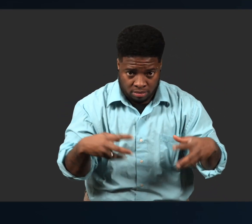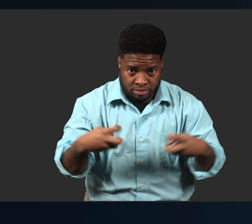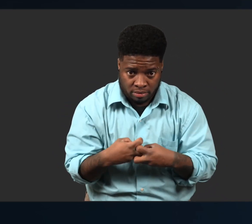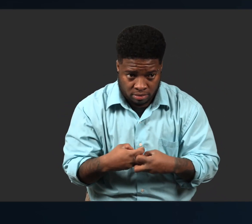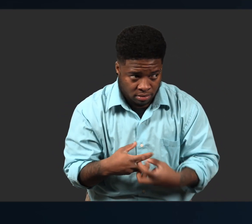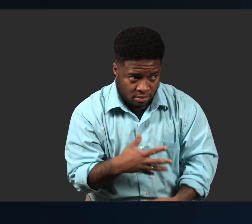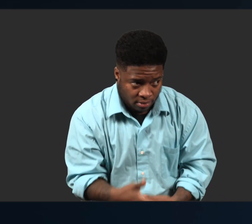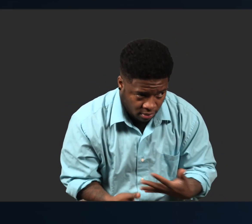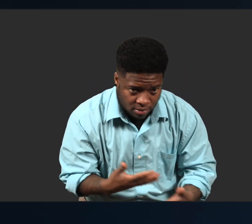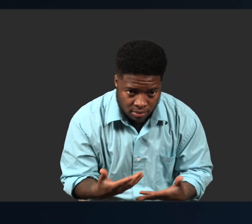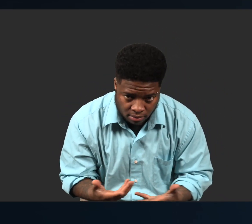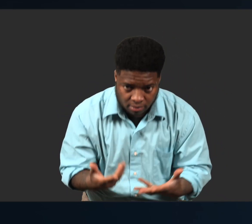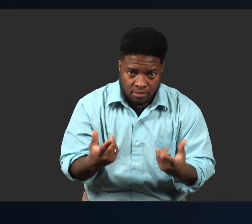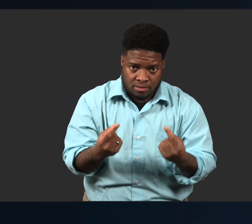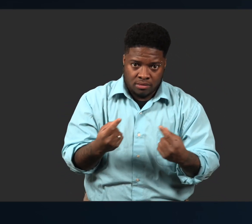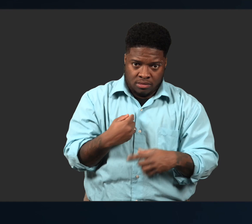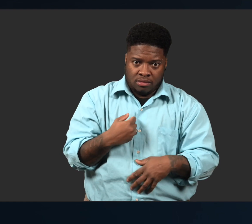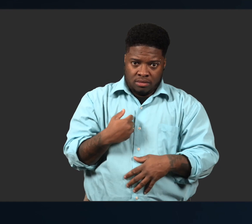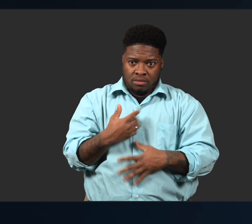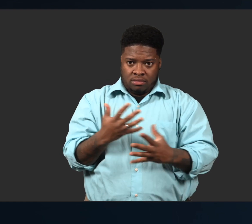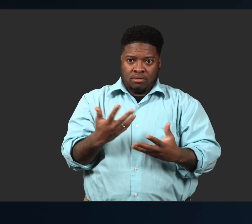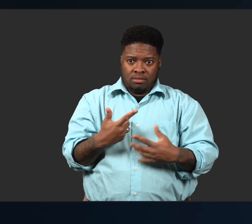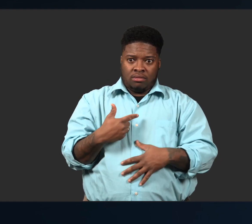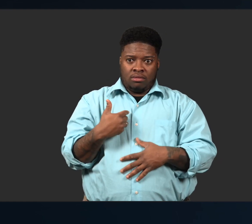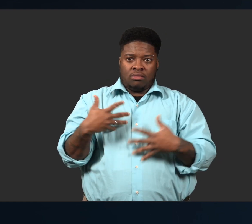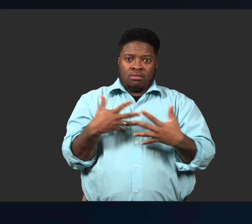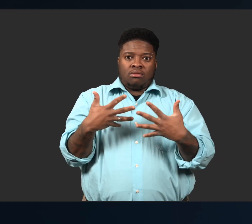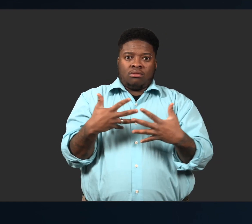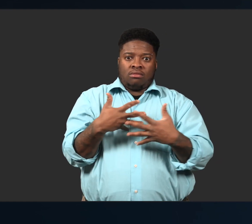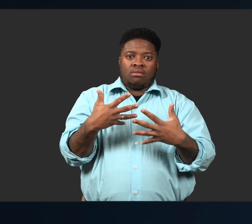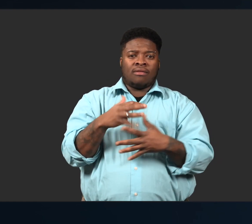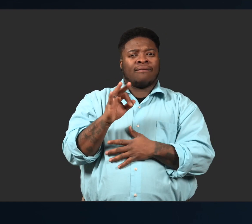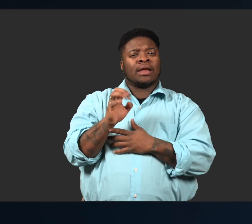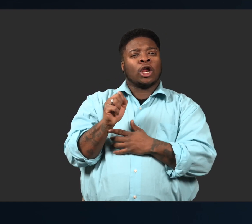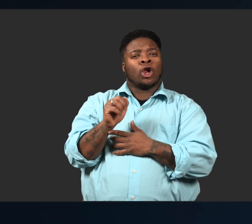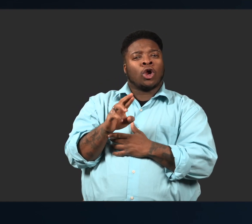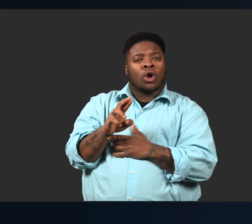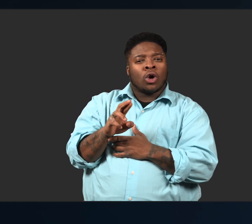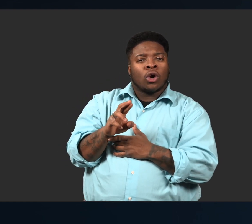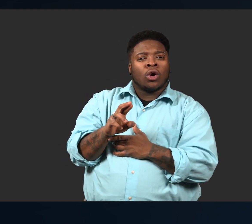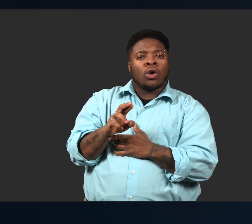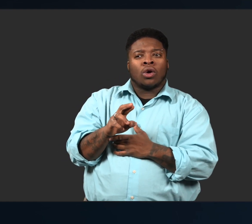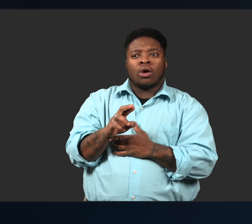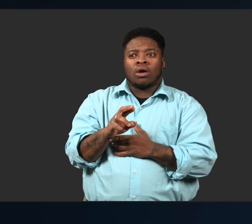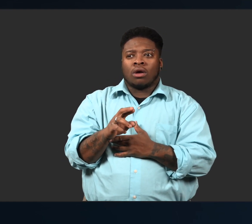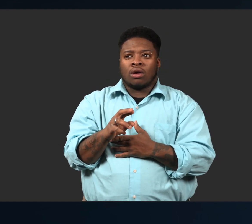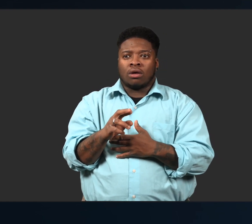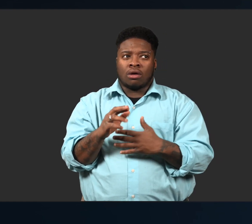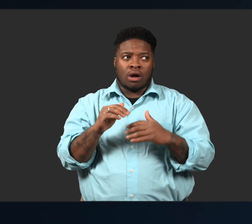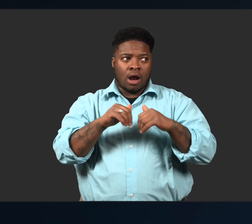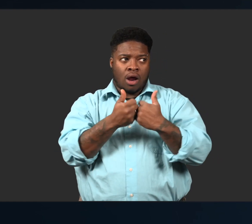Facing the harm they've caused is often fear-inducing for the person. They're unsure of how to respond to step 8.